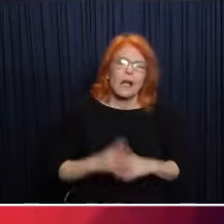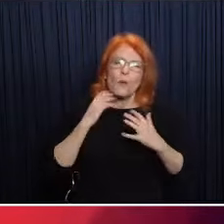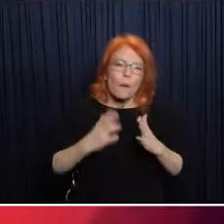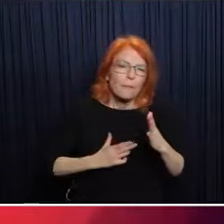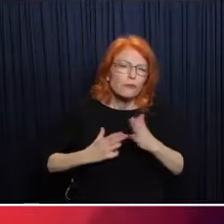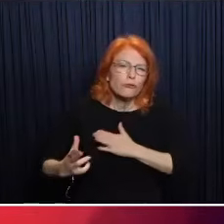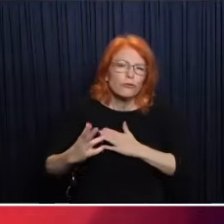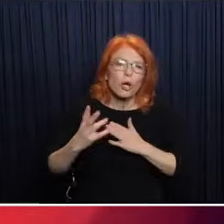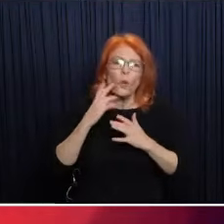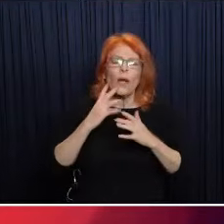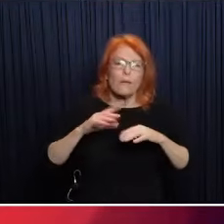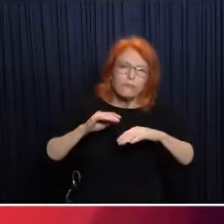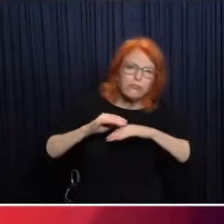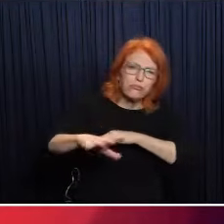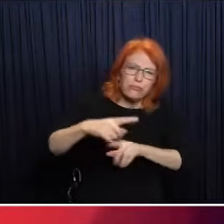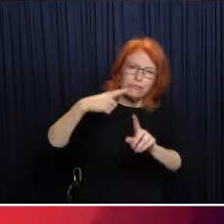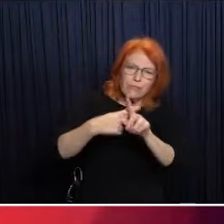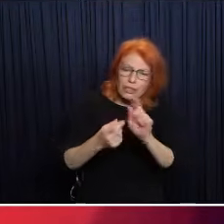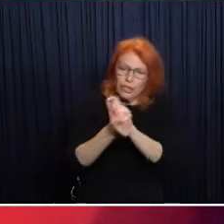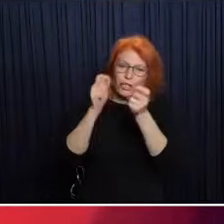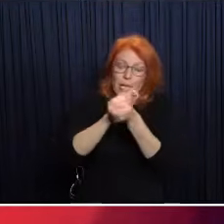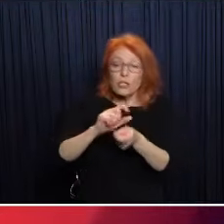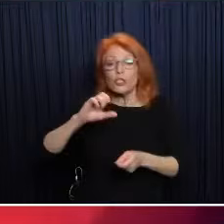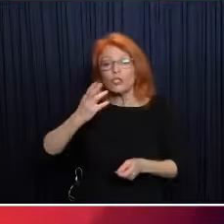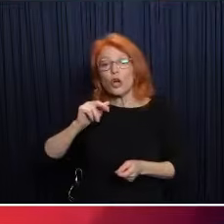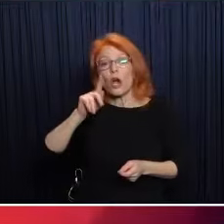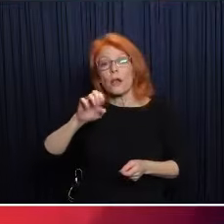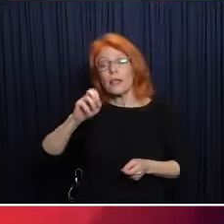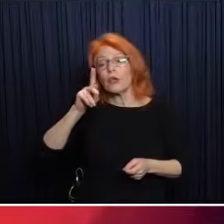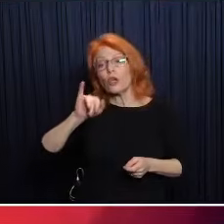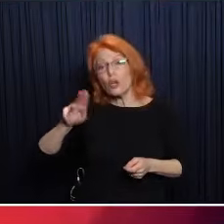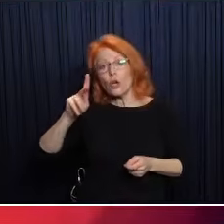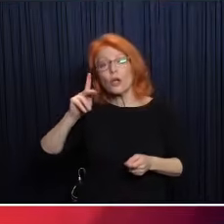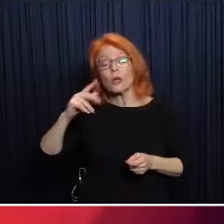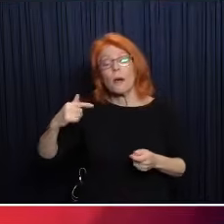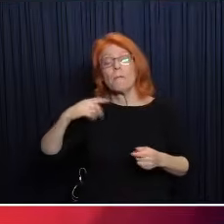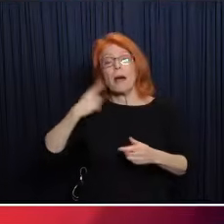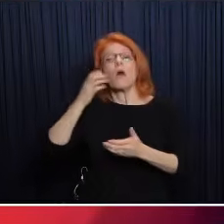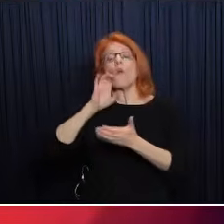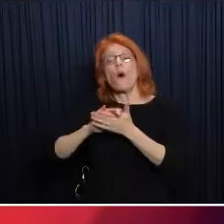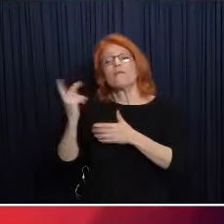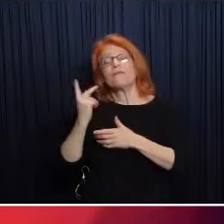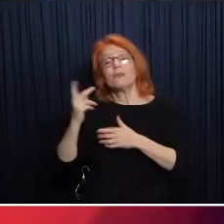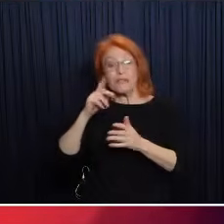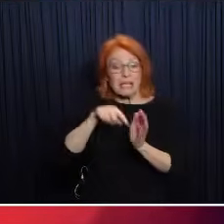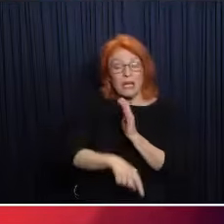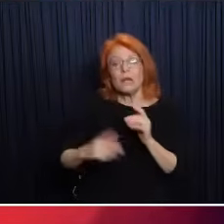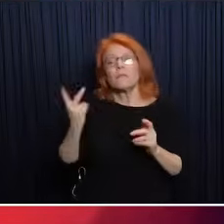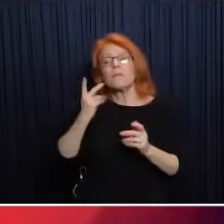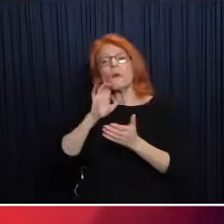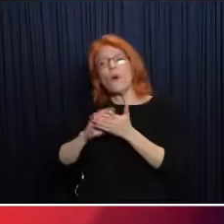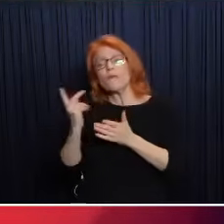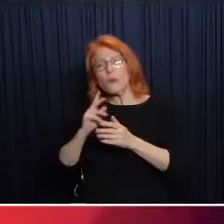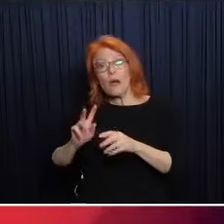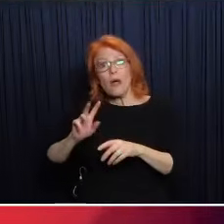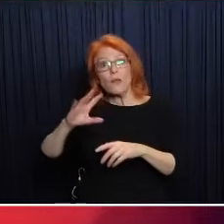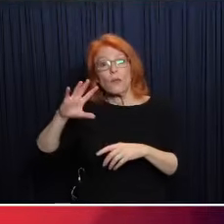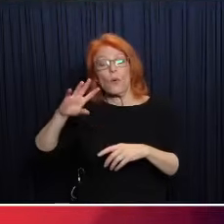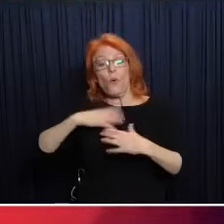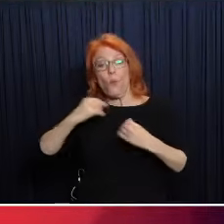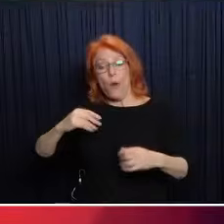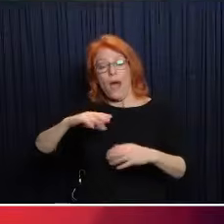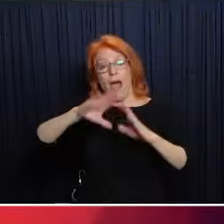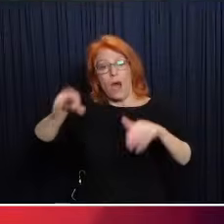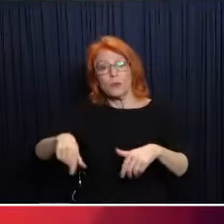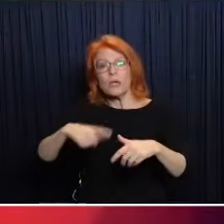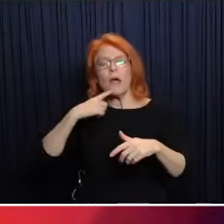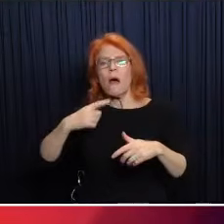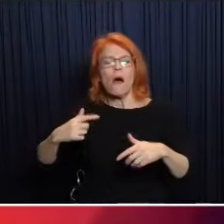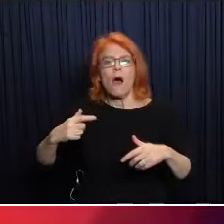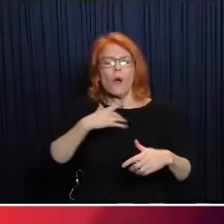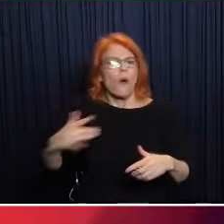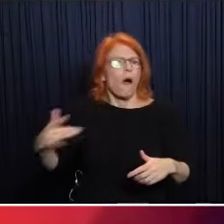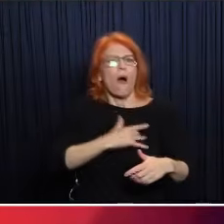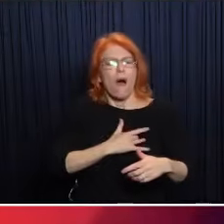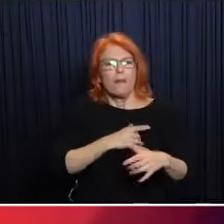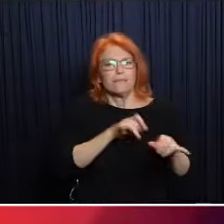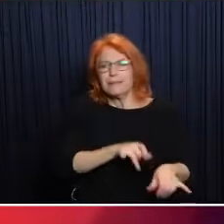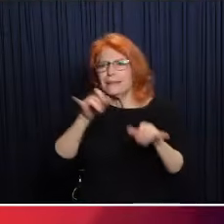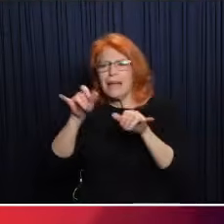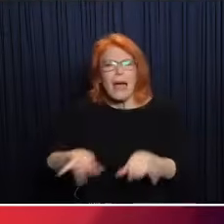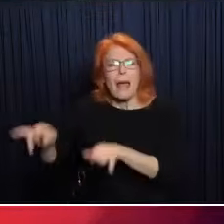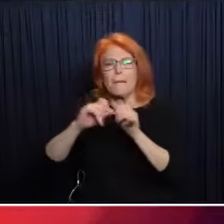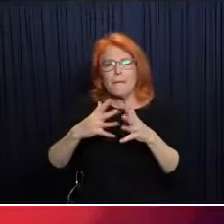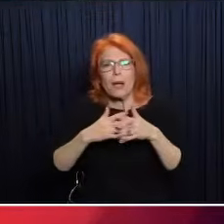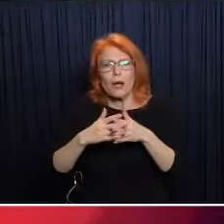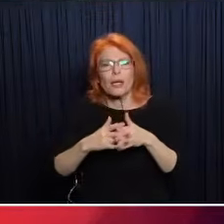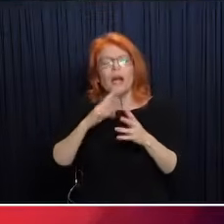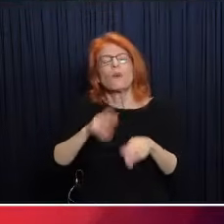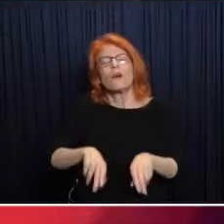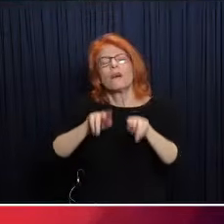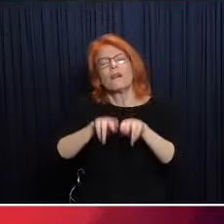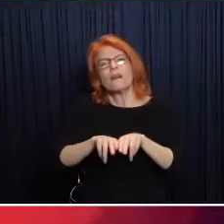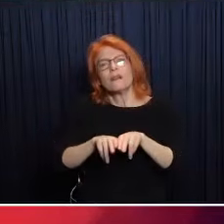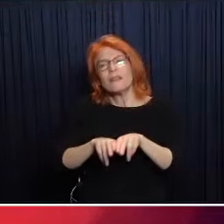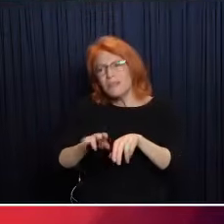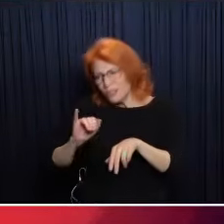THE BEST FOR THIS STATE.